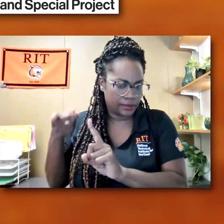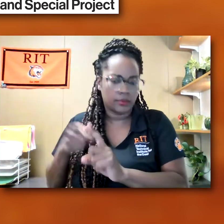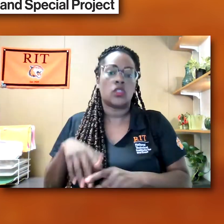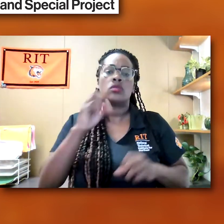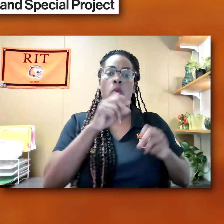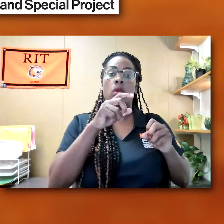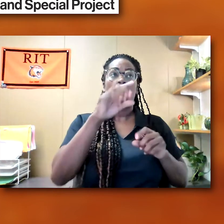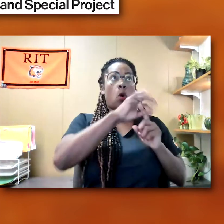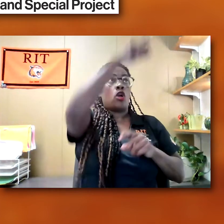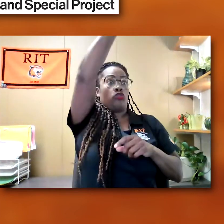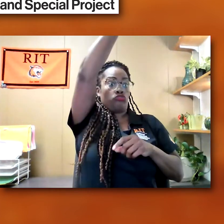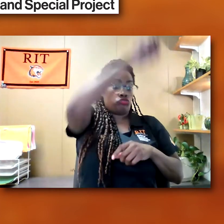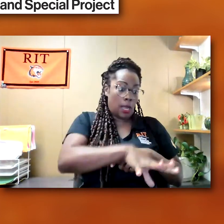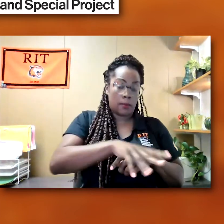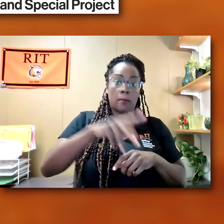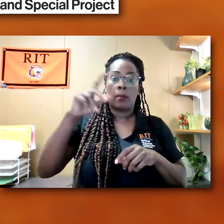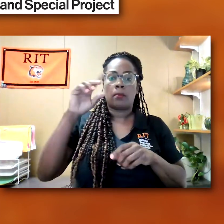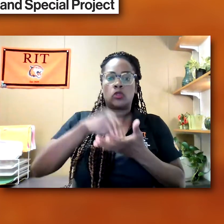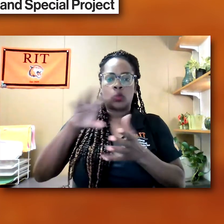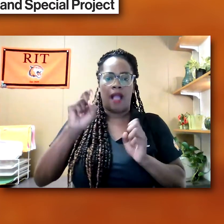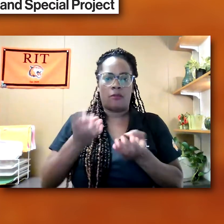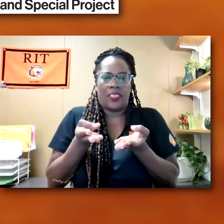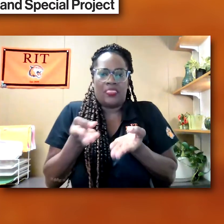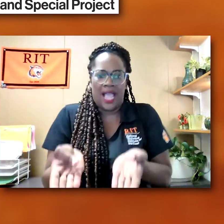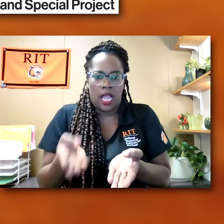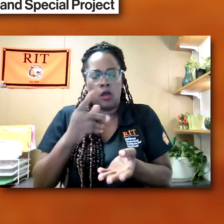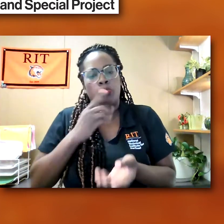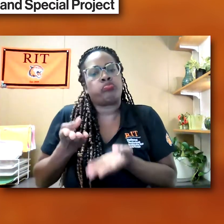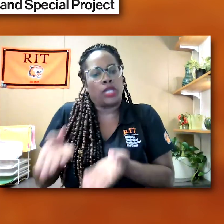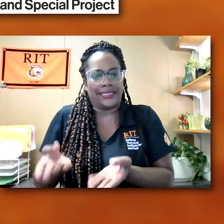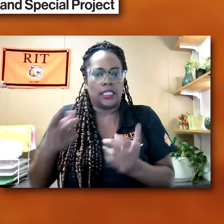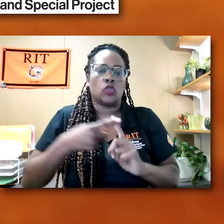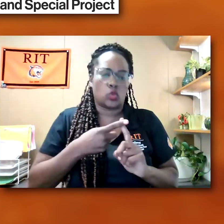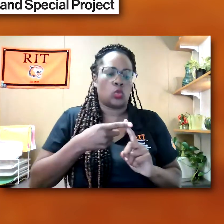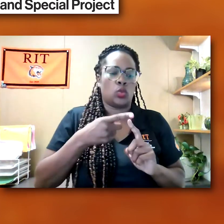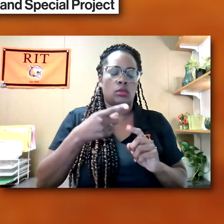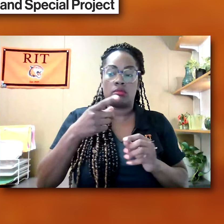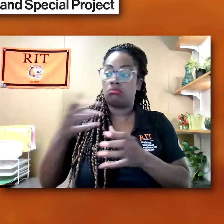to stand in the stairwell to do these types of things, normally. Make sure you always have an adult to supervise you